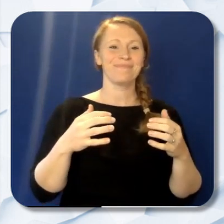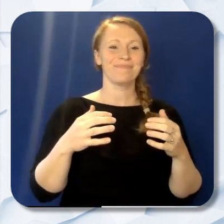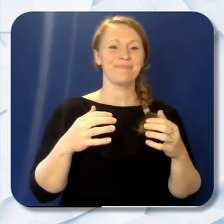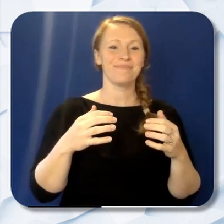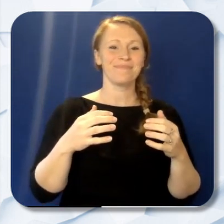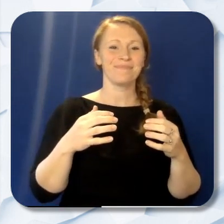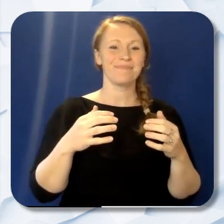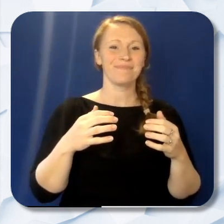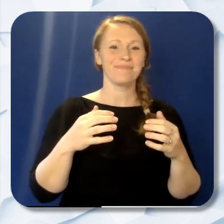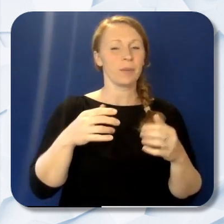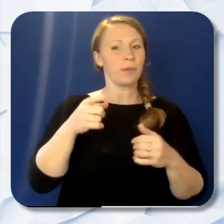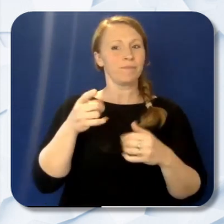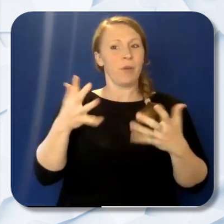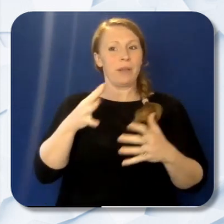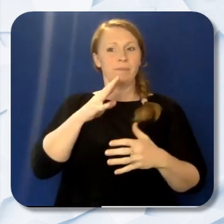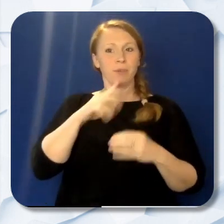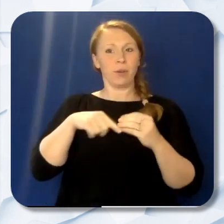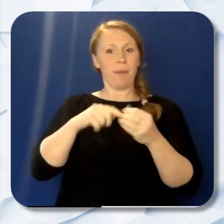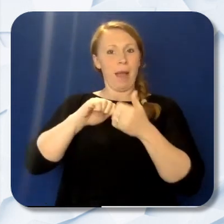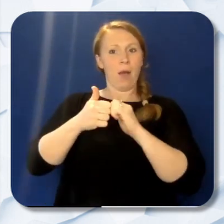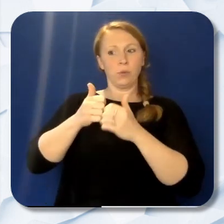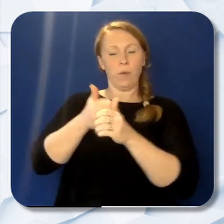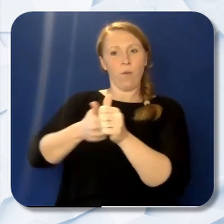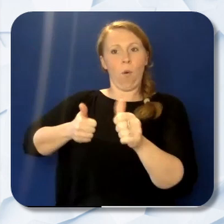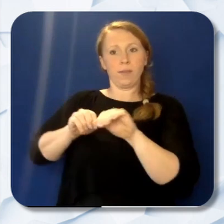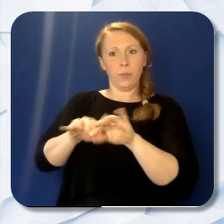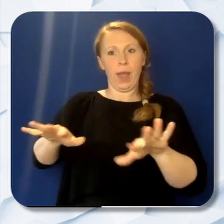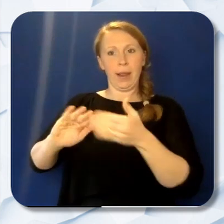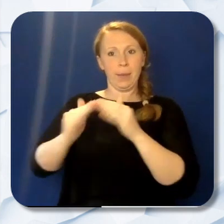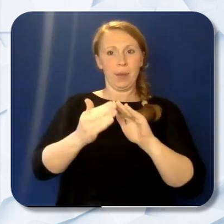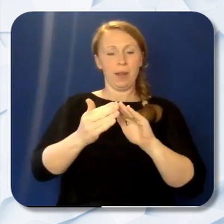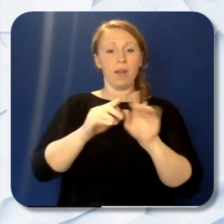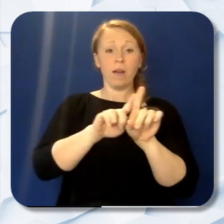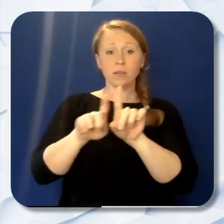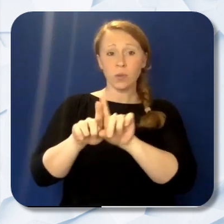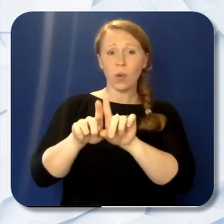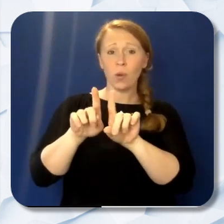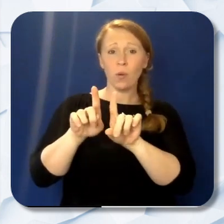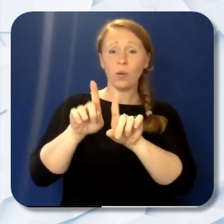as it's been mentioned, and it takes measures for those using the substance either intentionally or